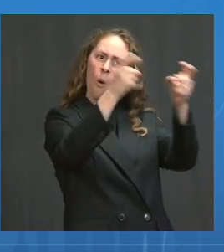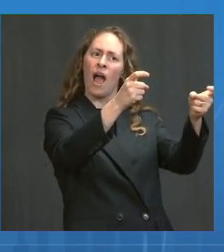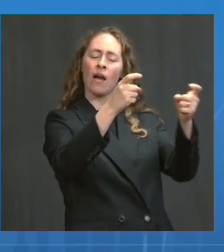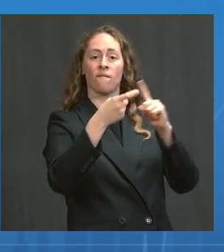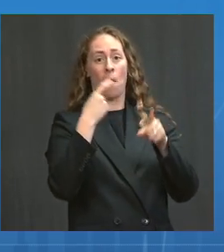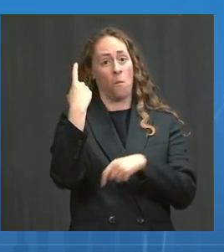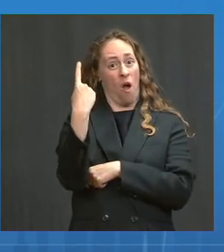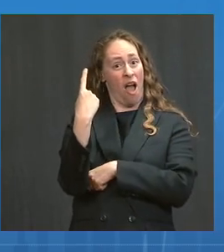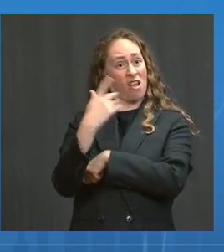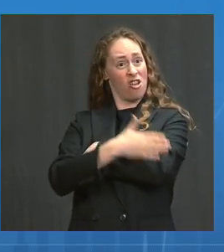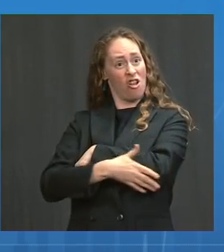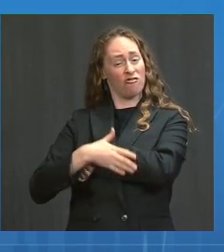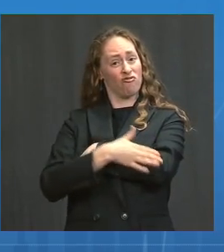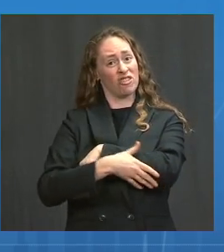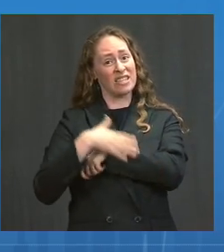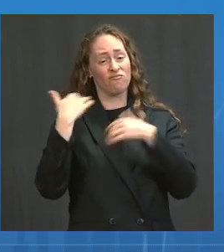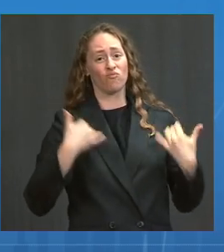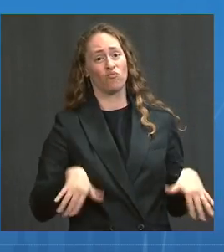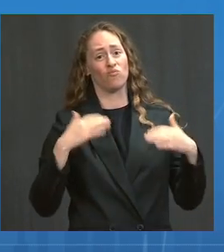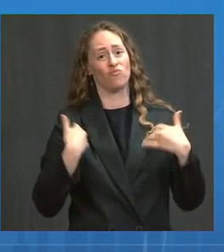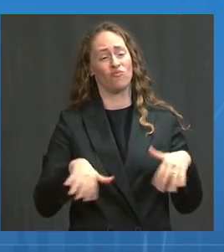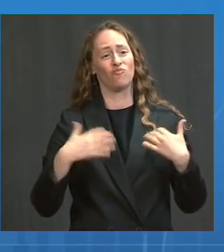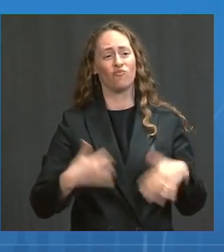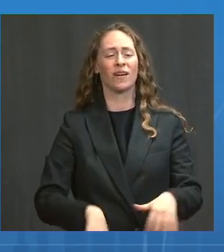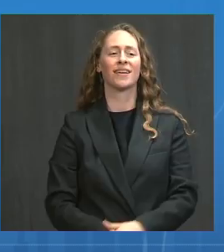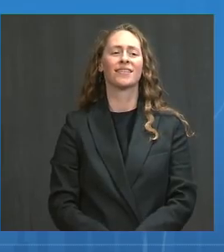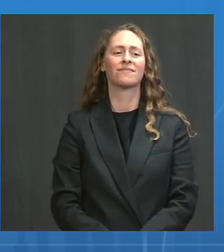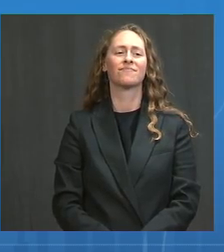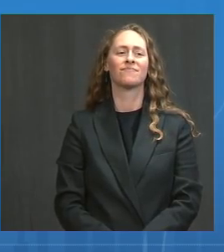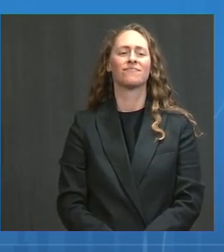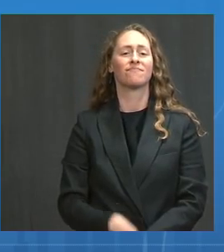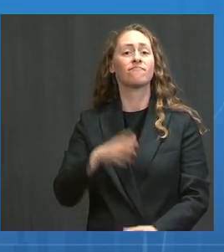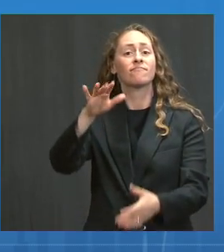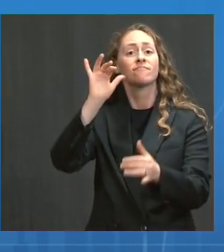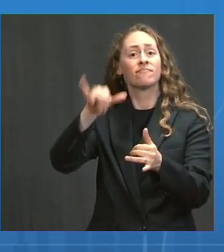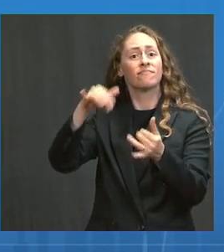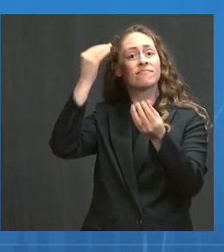And this historic announcement builds on the prior commitment we made to share 80 million doses